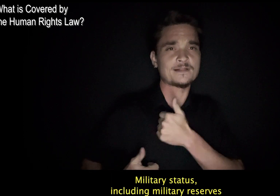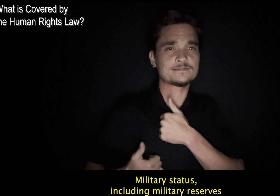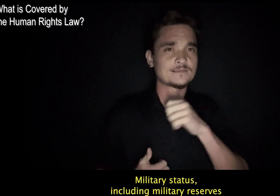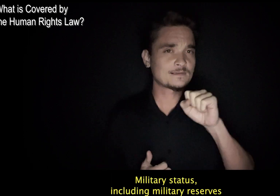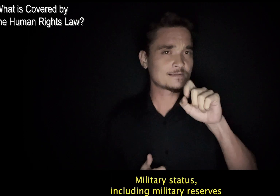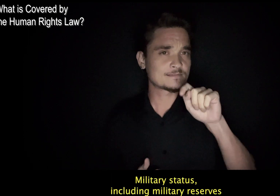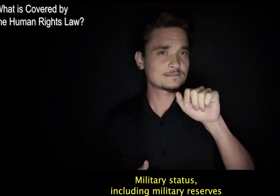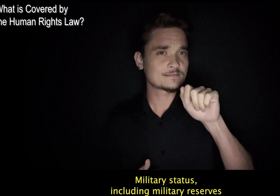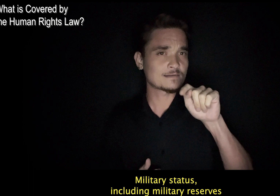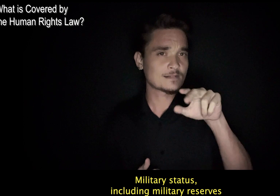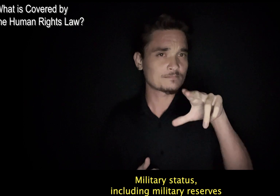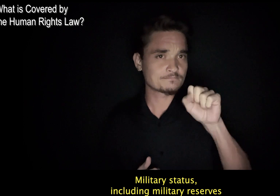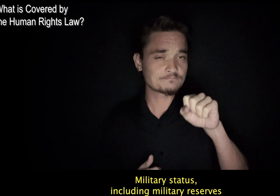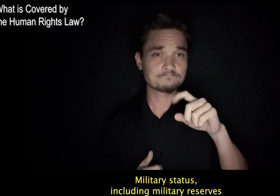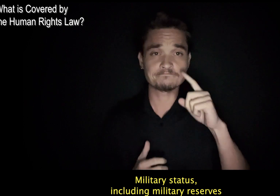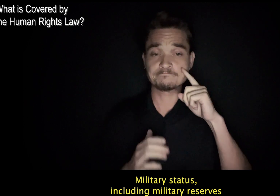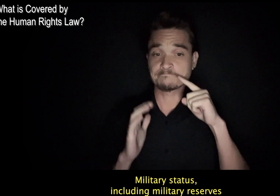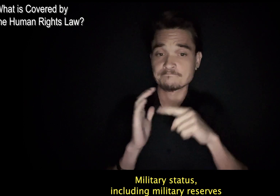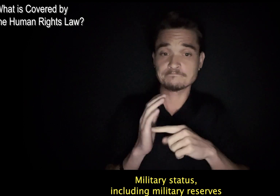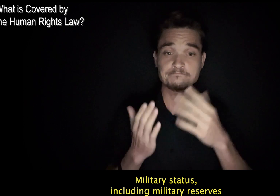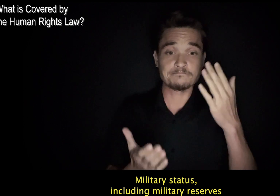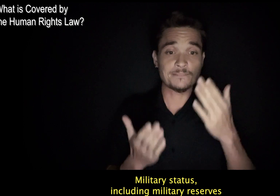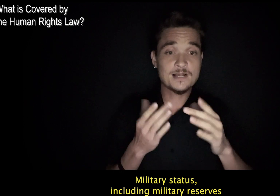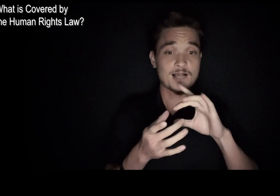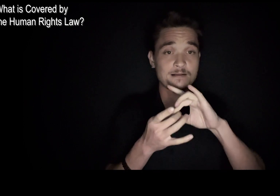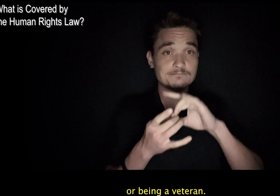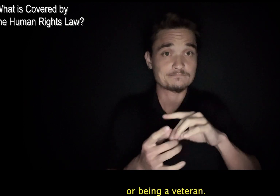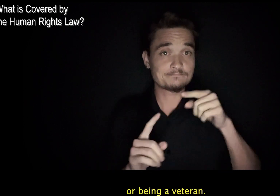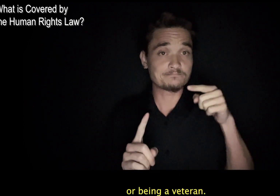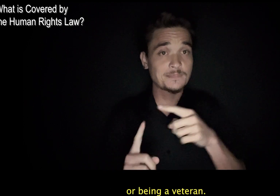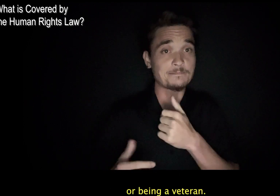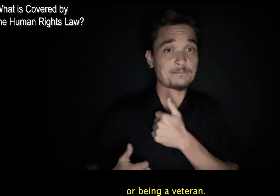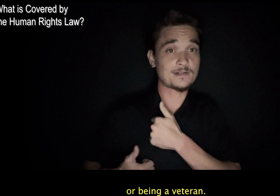Military status, including military reserves or being a veteran.